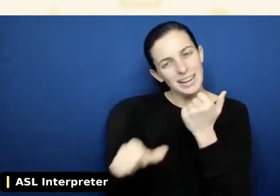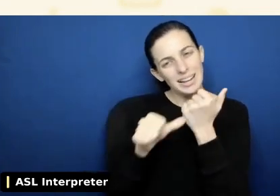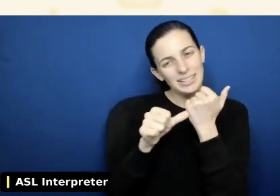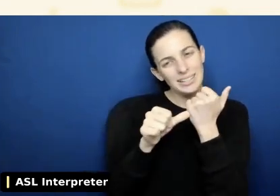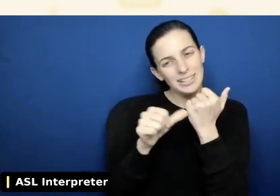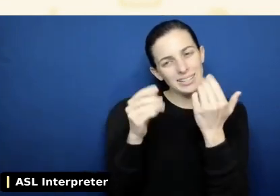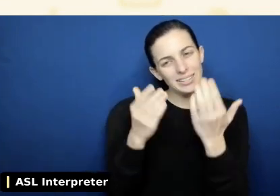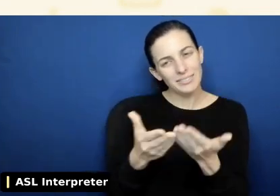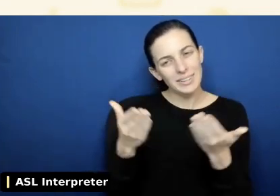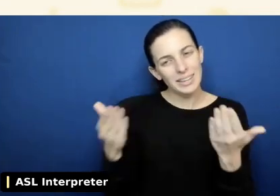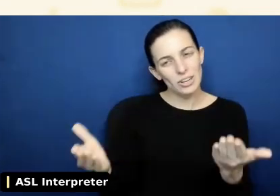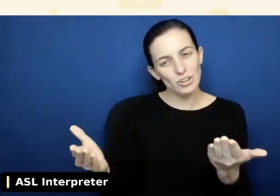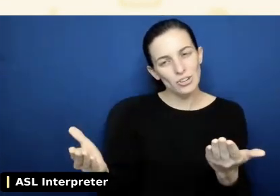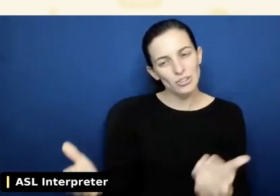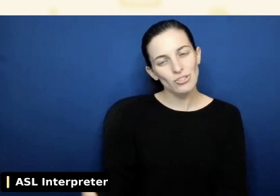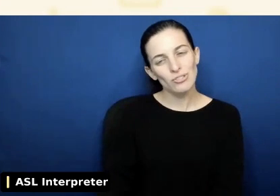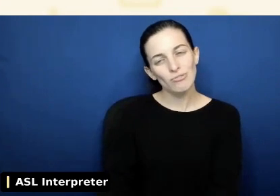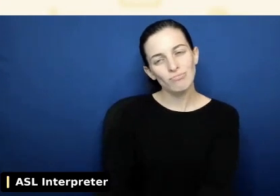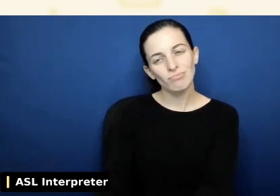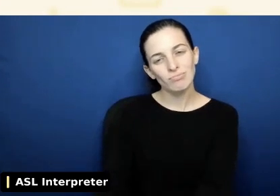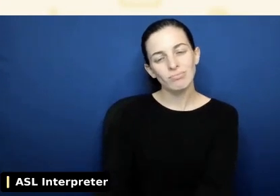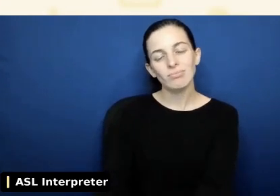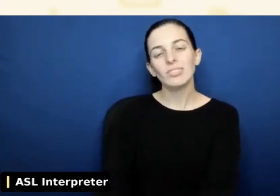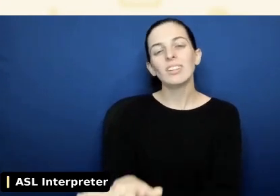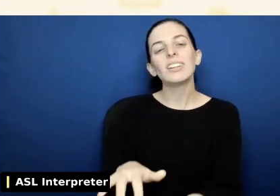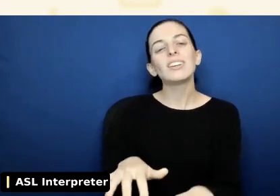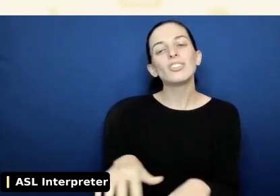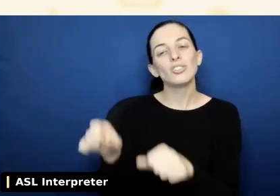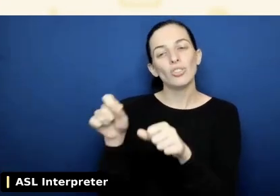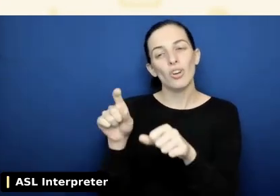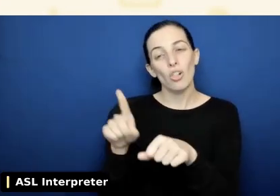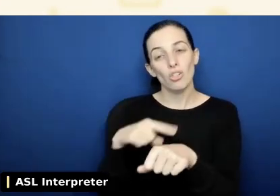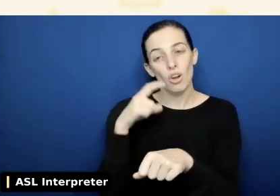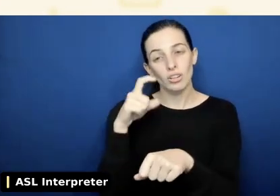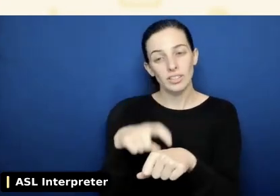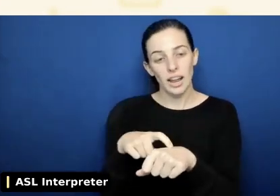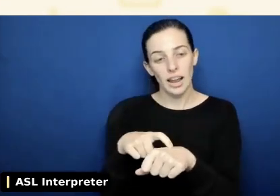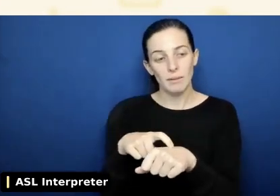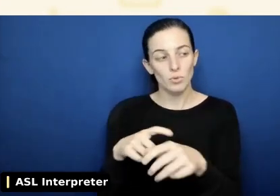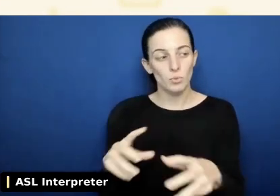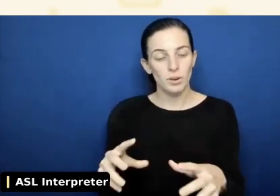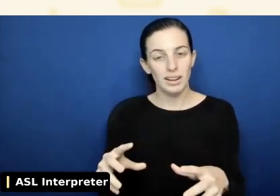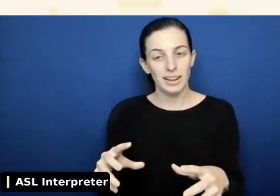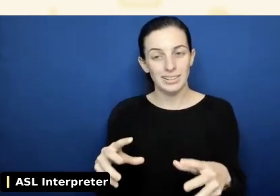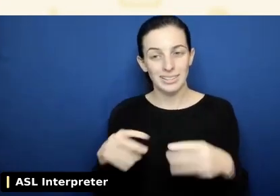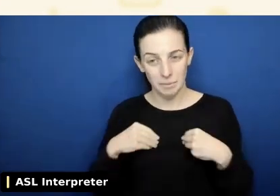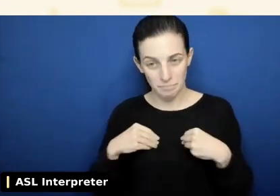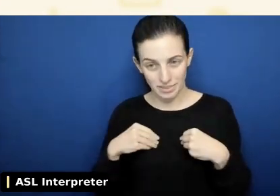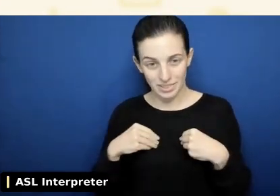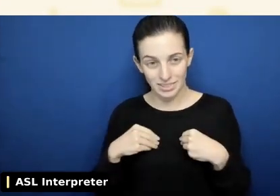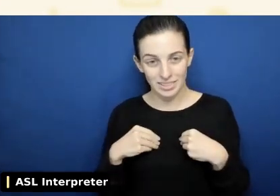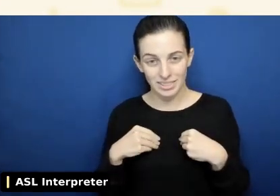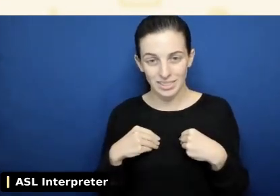And it took me a long time to accept the fact that I need assistive gear.